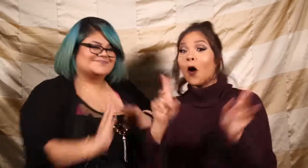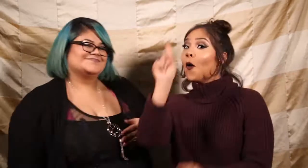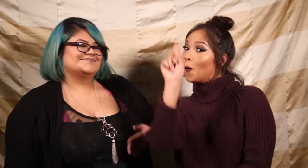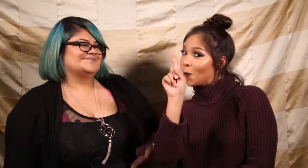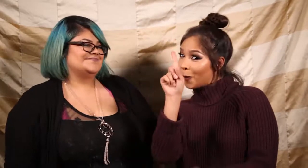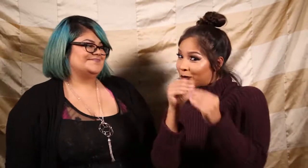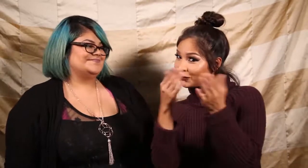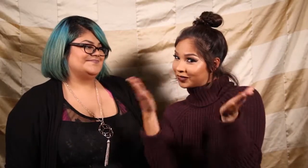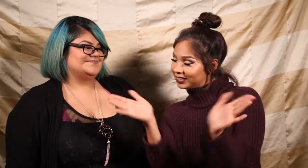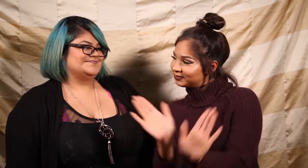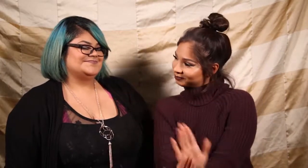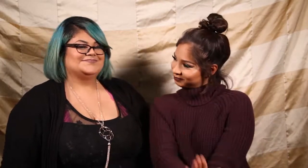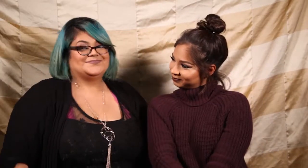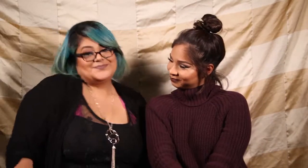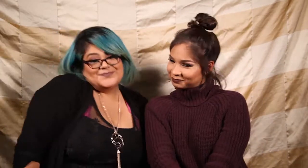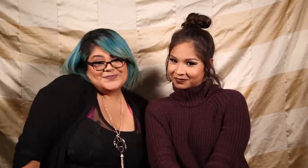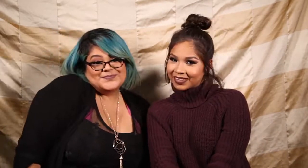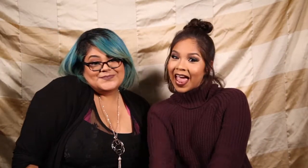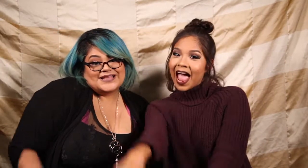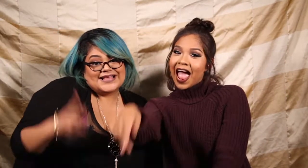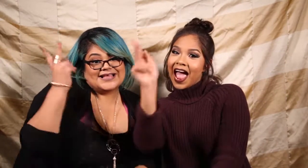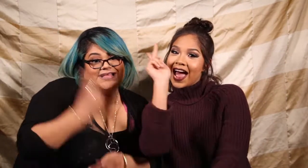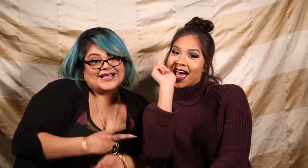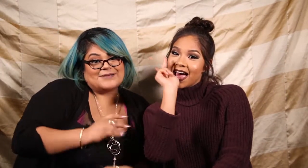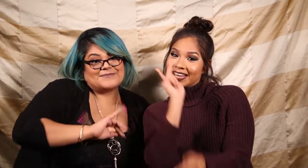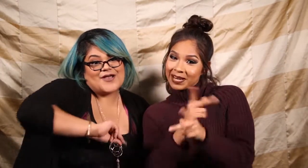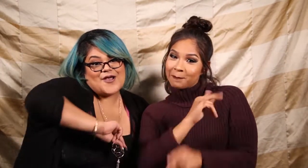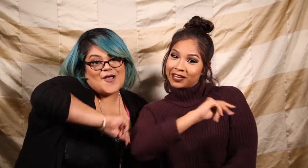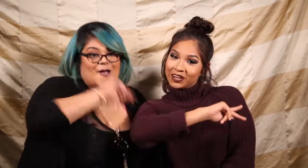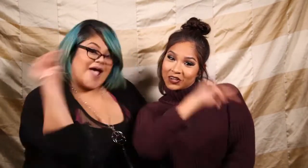oh..one more thing... KEEPING IT KARLA!!!